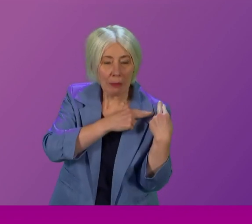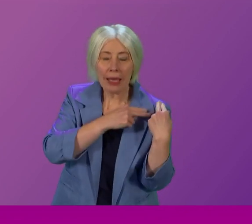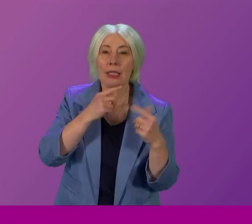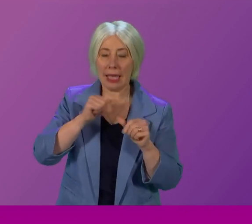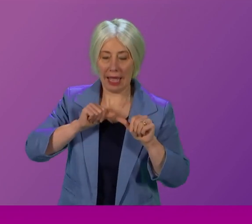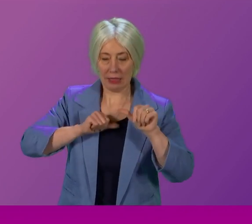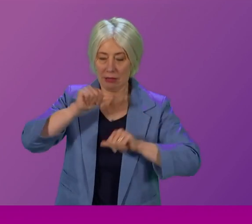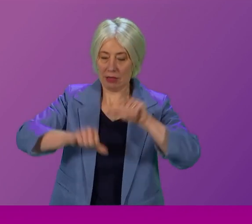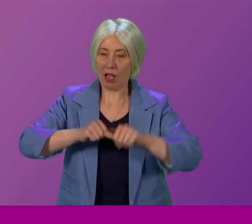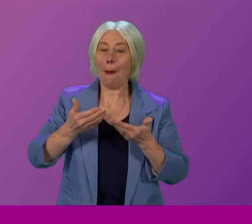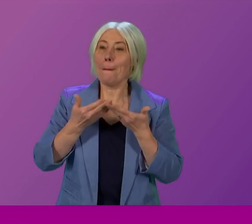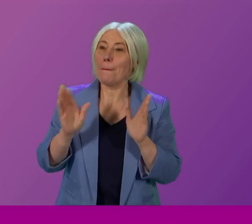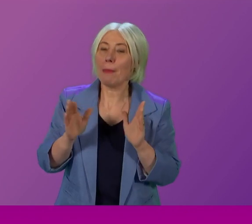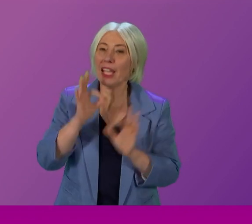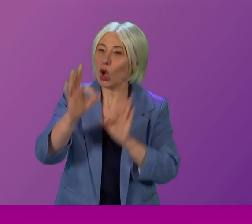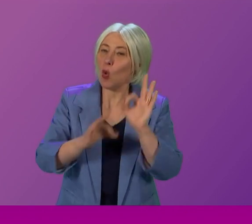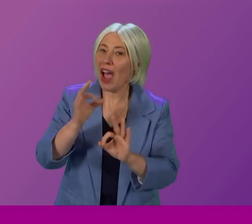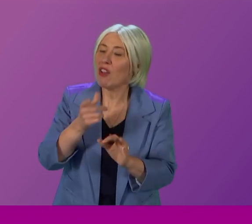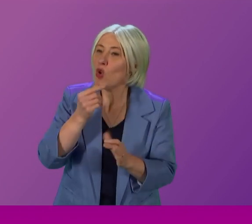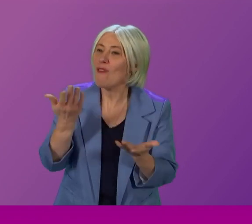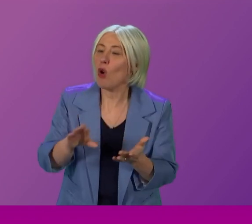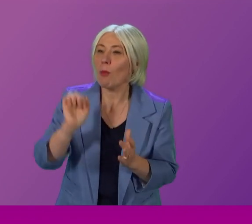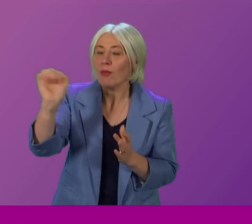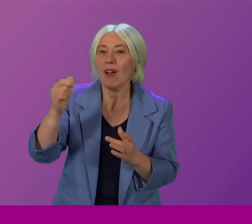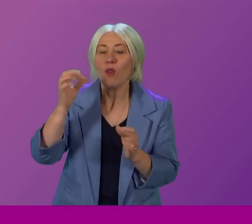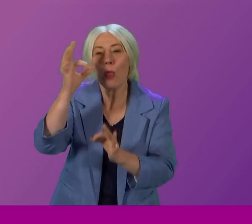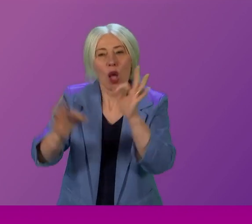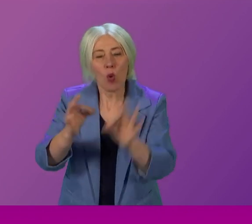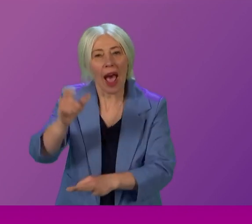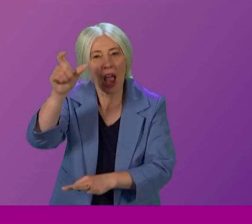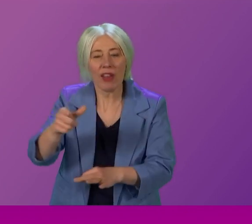of a public inquiry is entirely for the inquiry, and the chair of the inquiry,